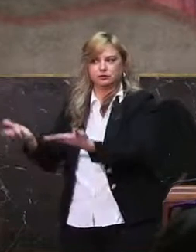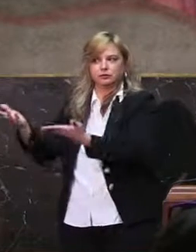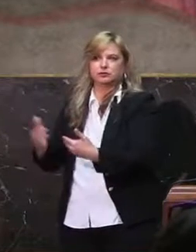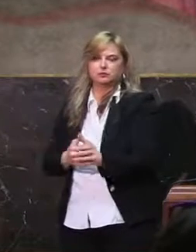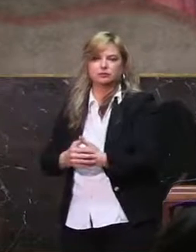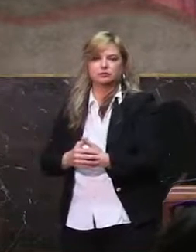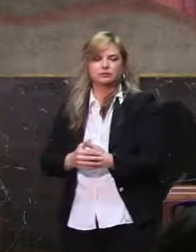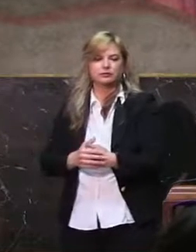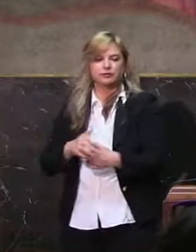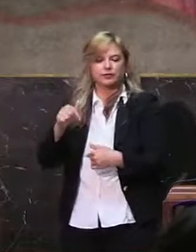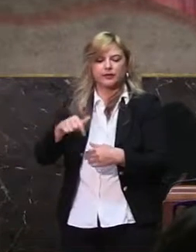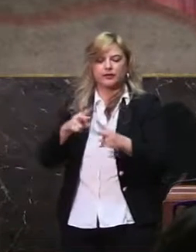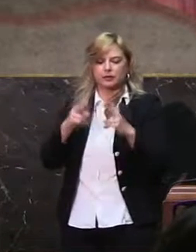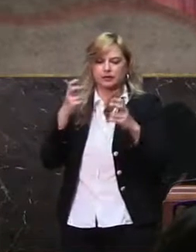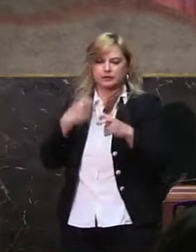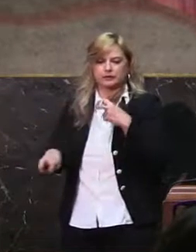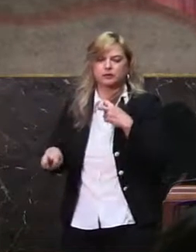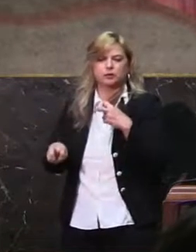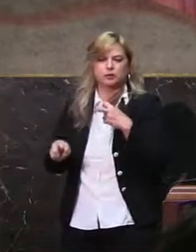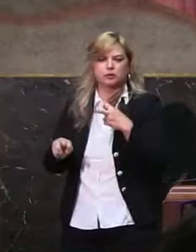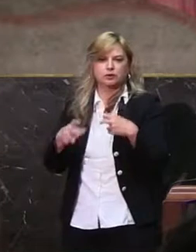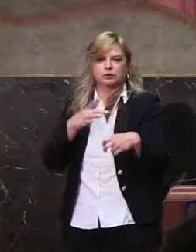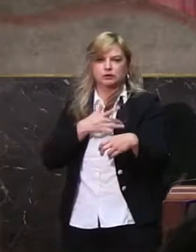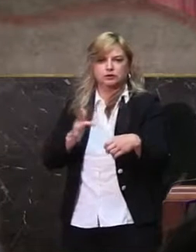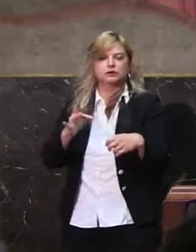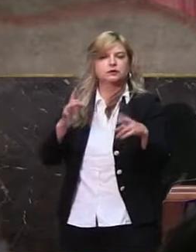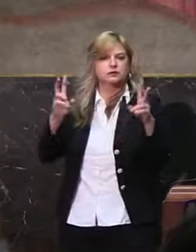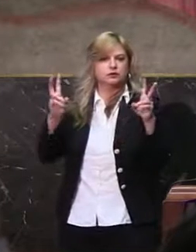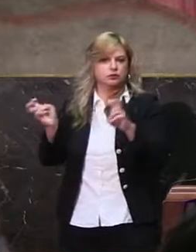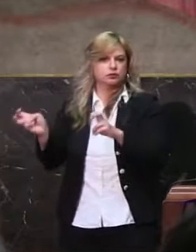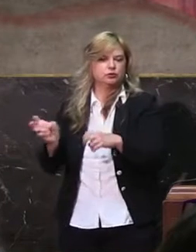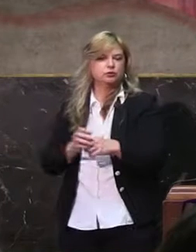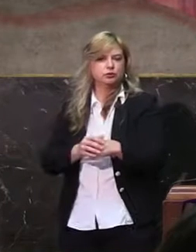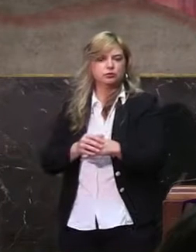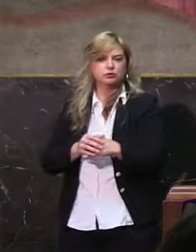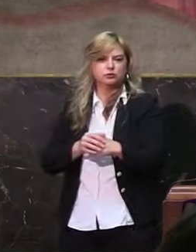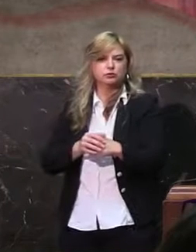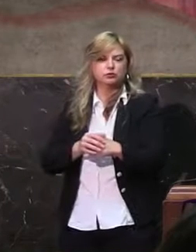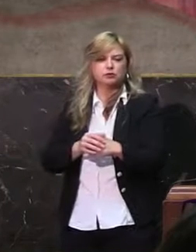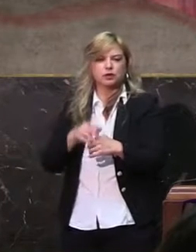a very difficult issue for a lot of people I understand that the passion runs